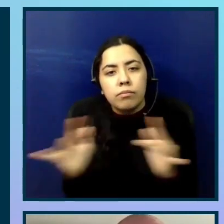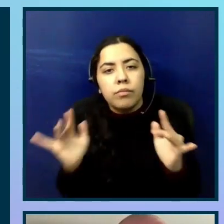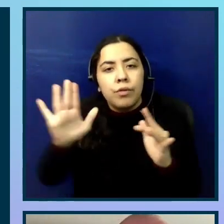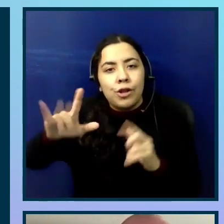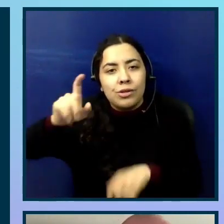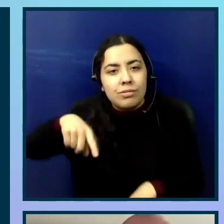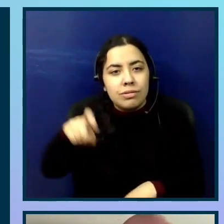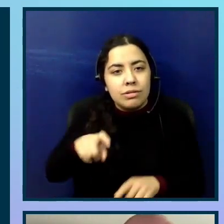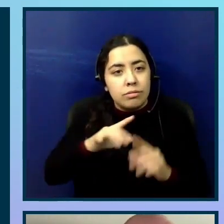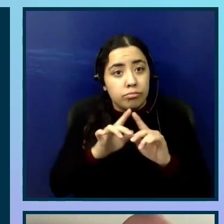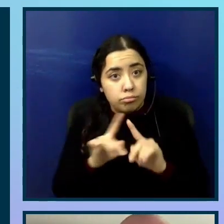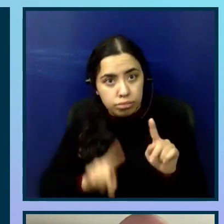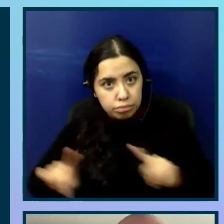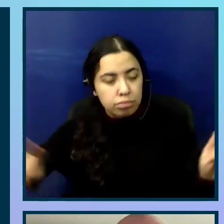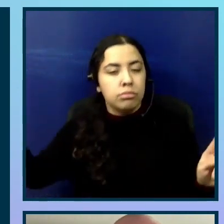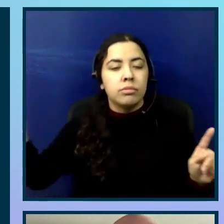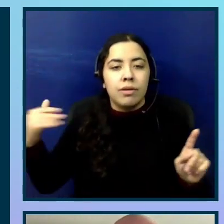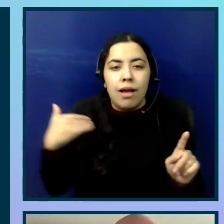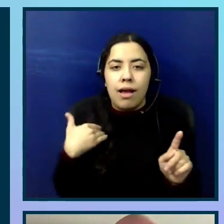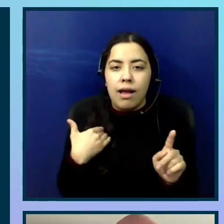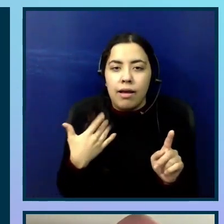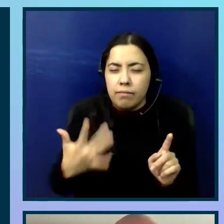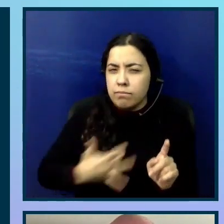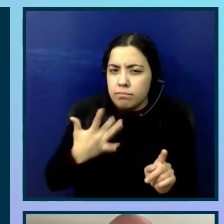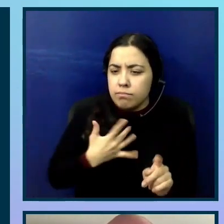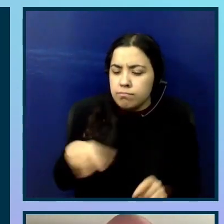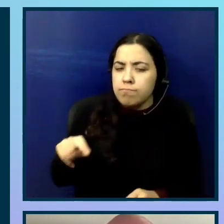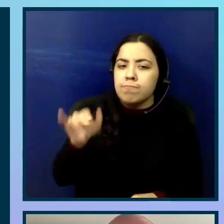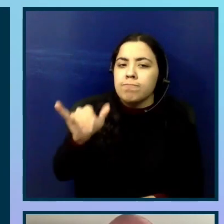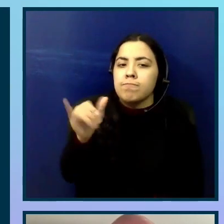You start getting real sense around